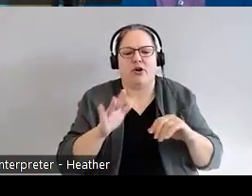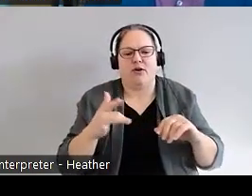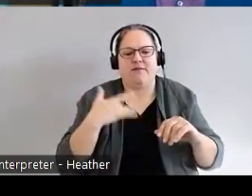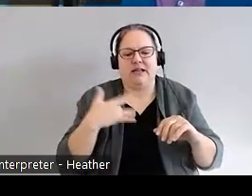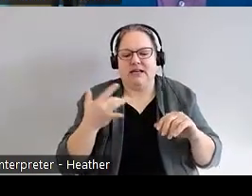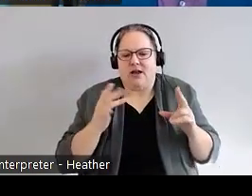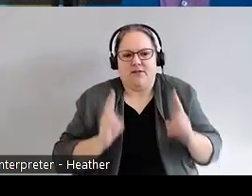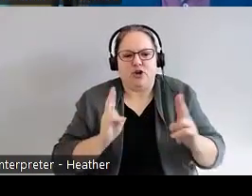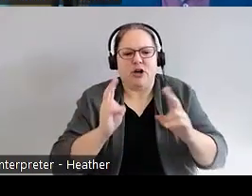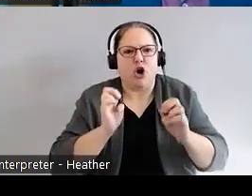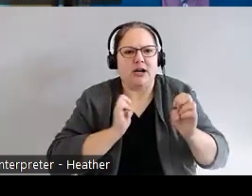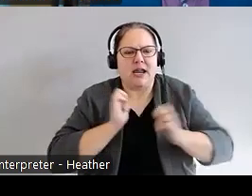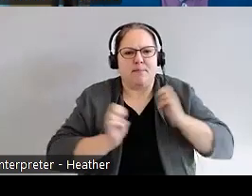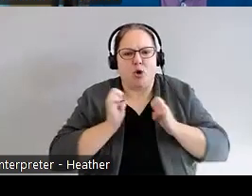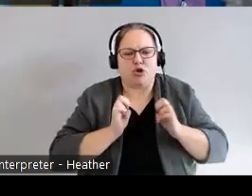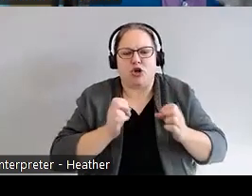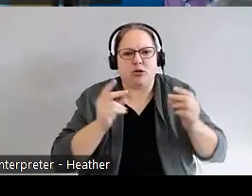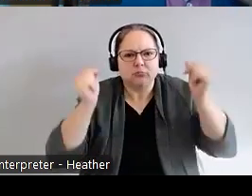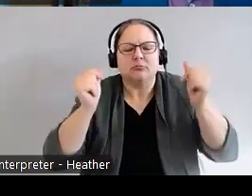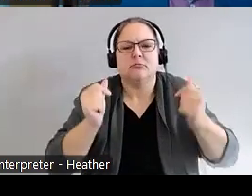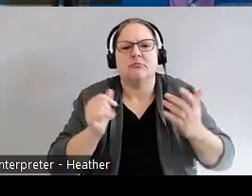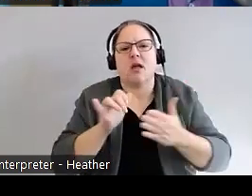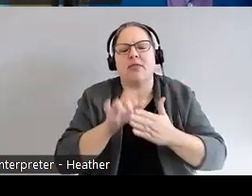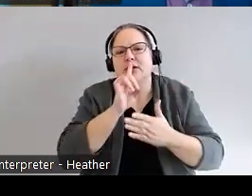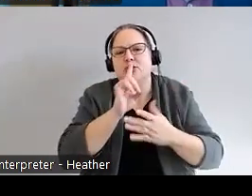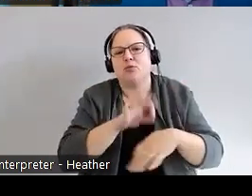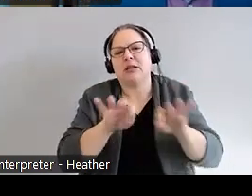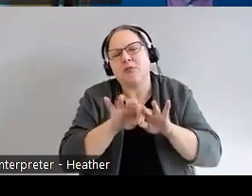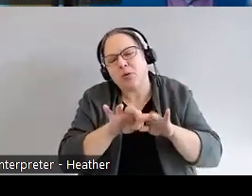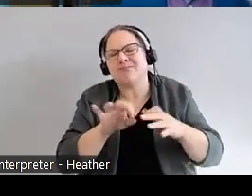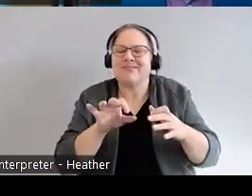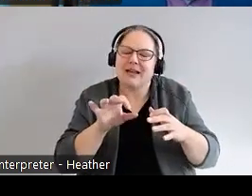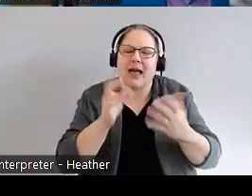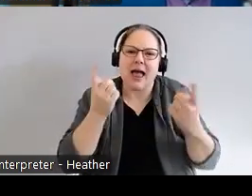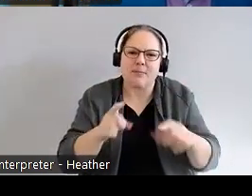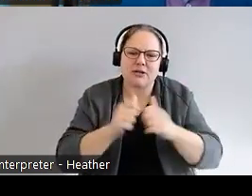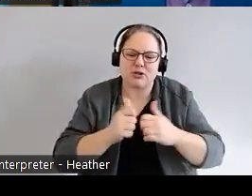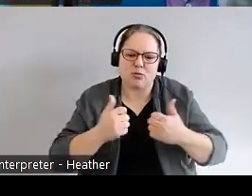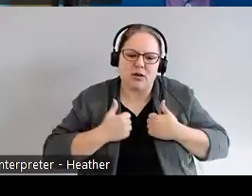impulsivity is especially relevant to not just aggression but even societal ideation and actions